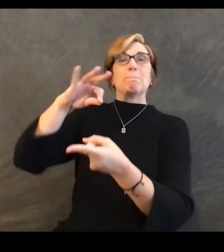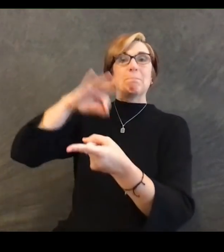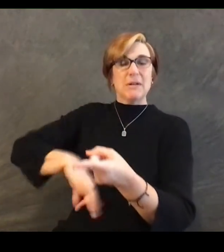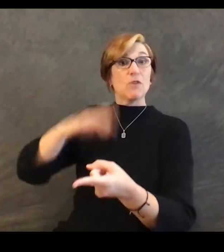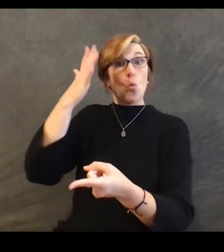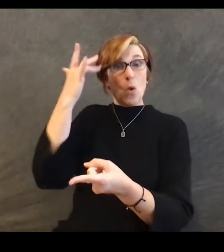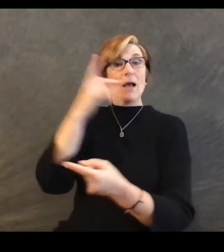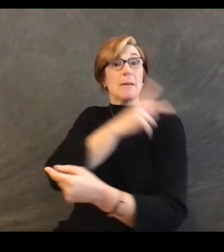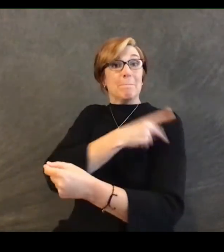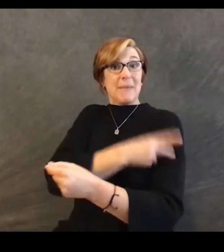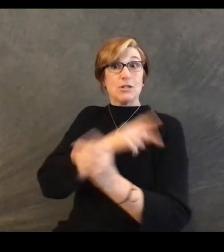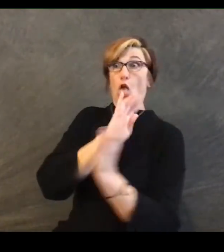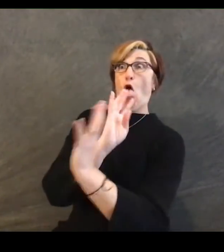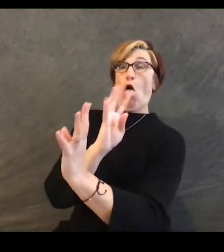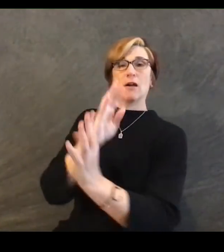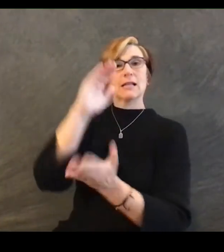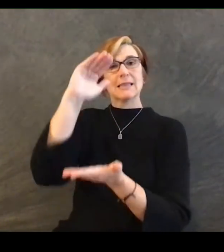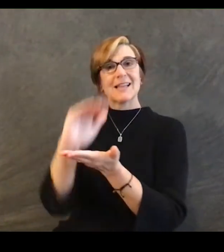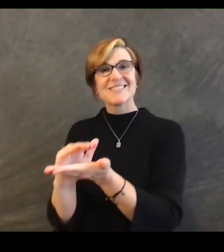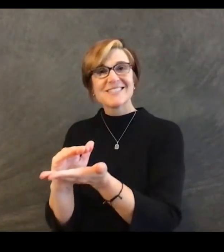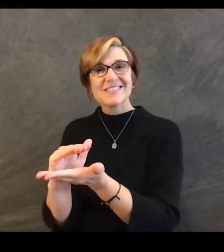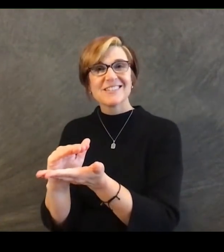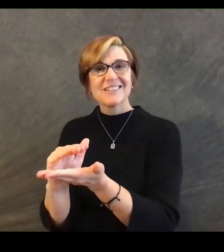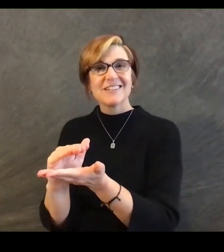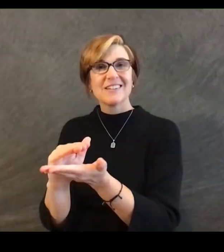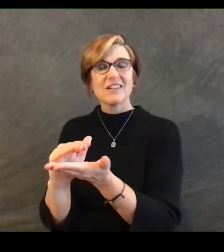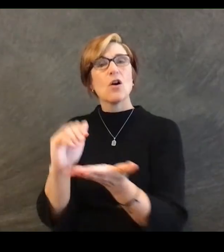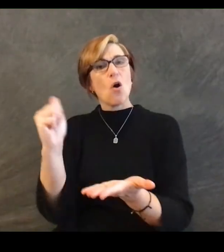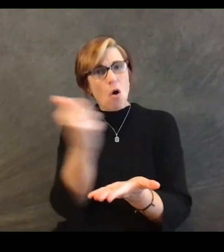know people are in their states and in their communities and we're very